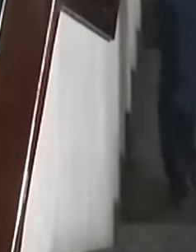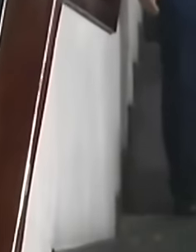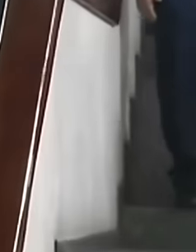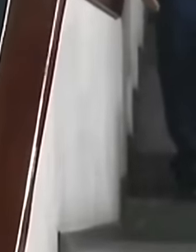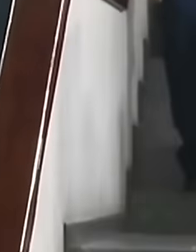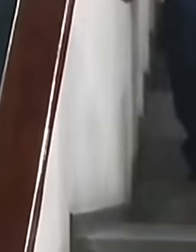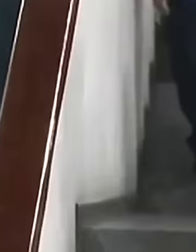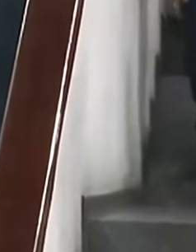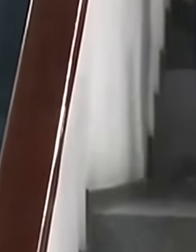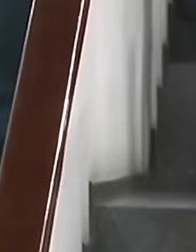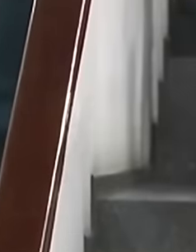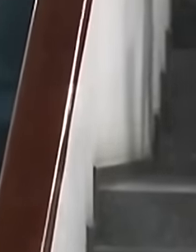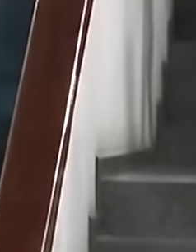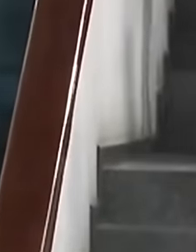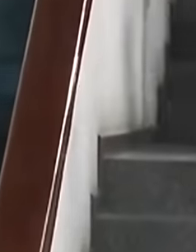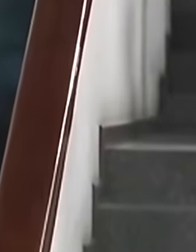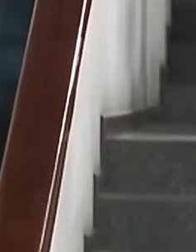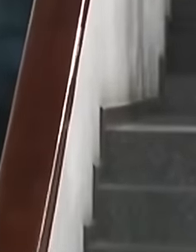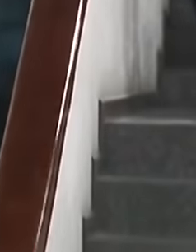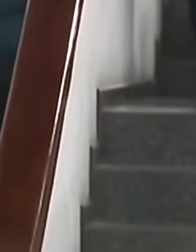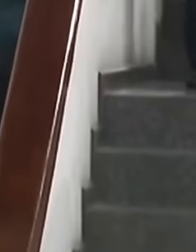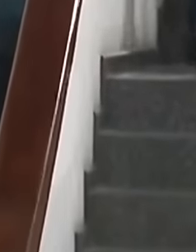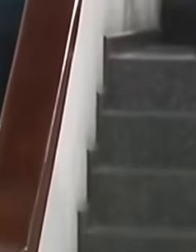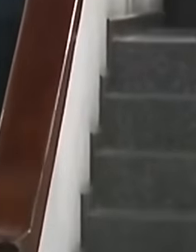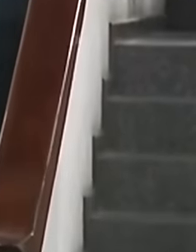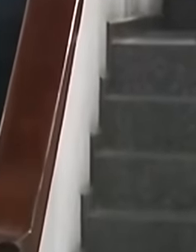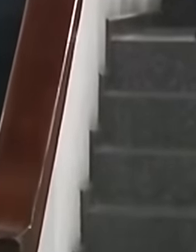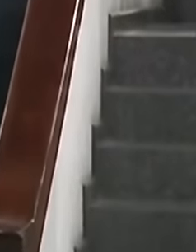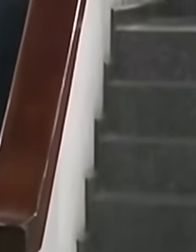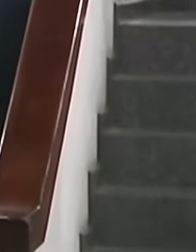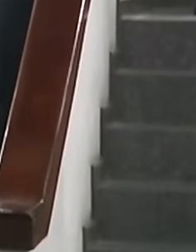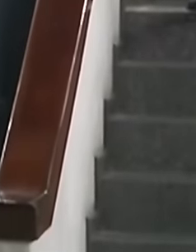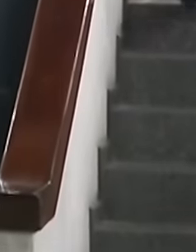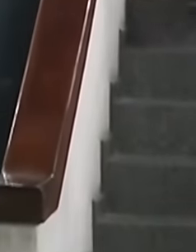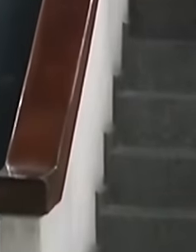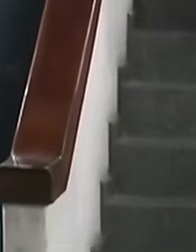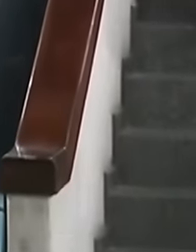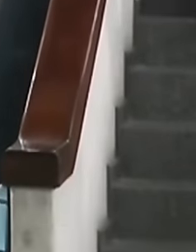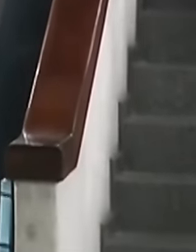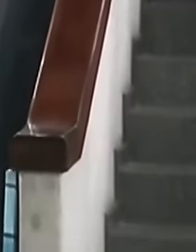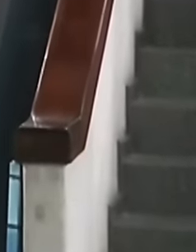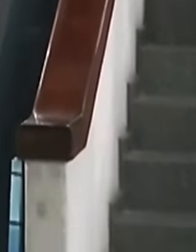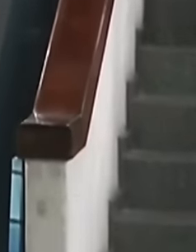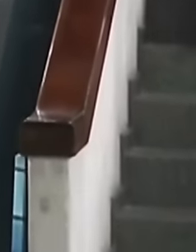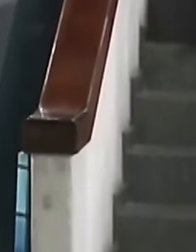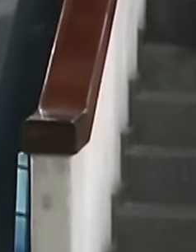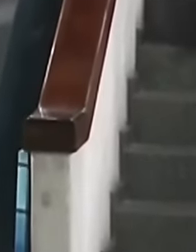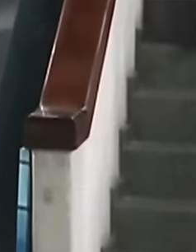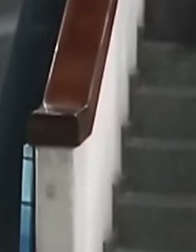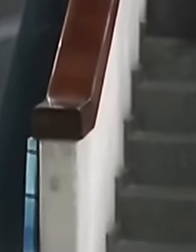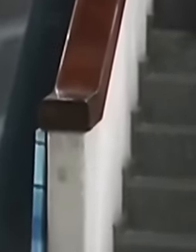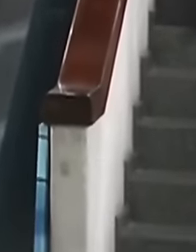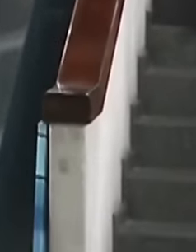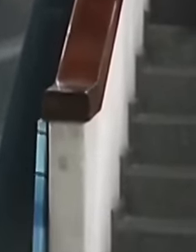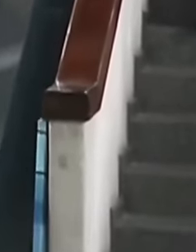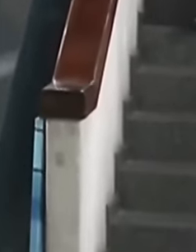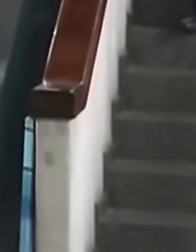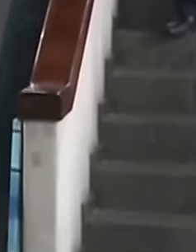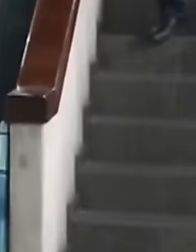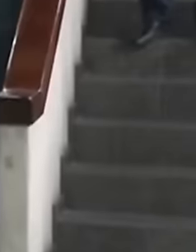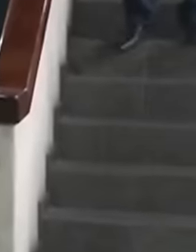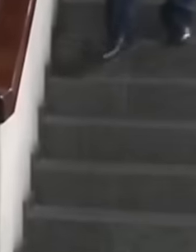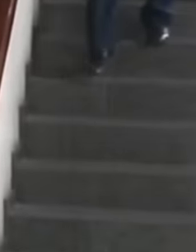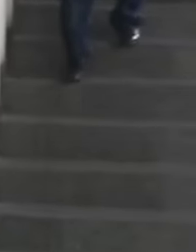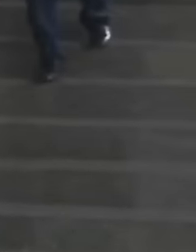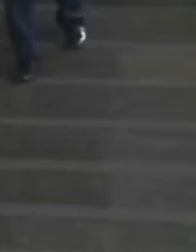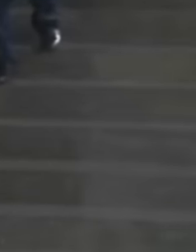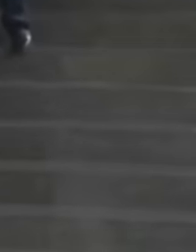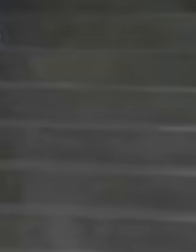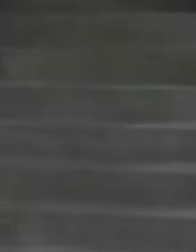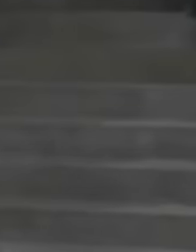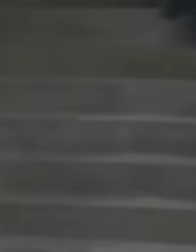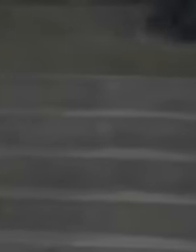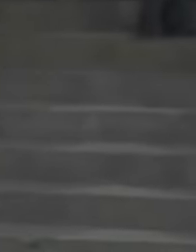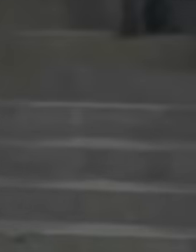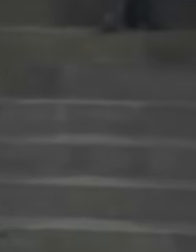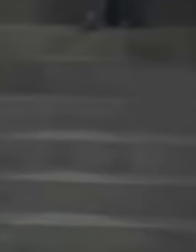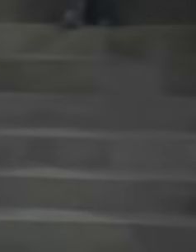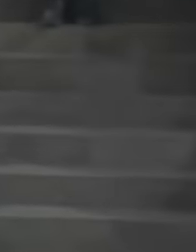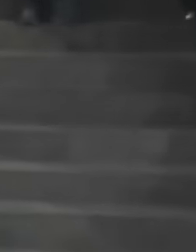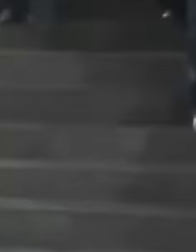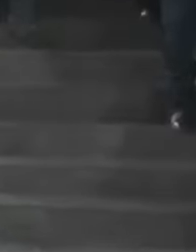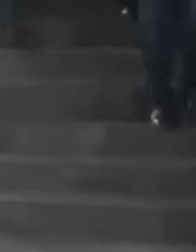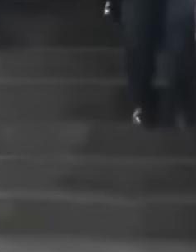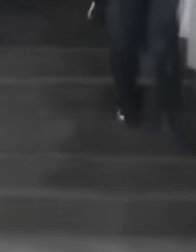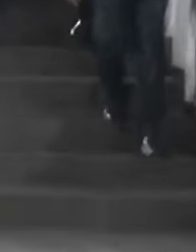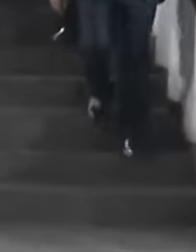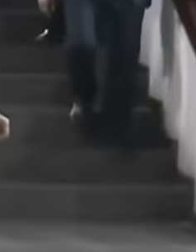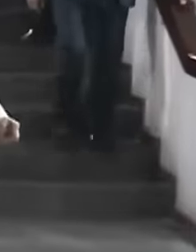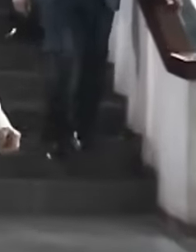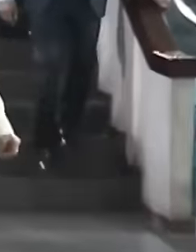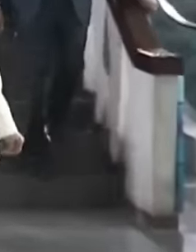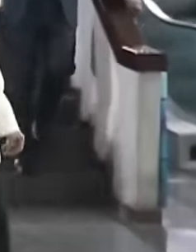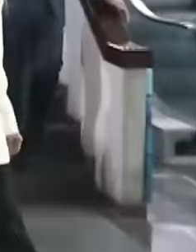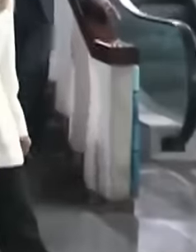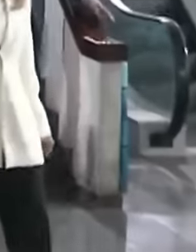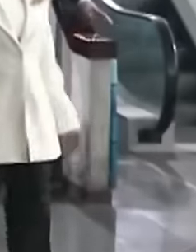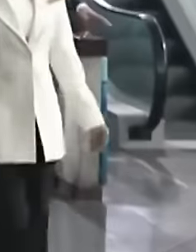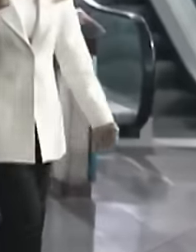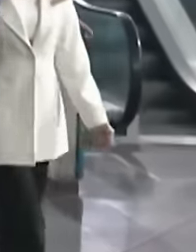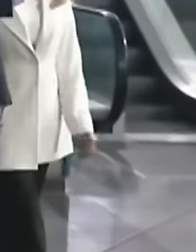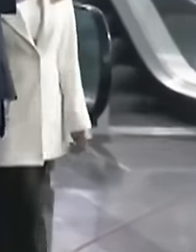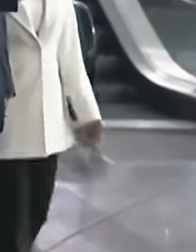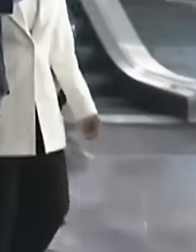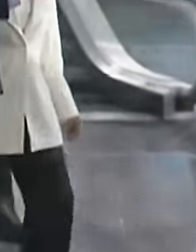the electoral result, fourth, that there be no interference, what unfortunately happened,